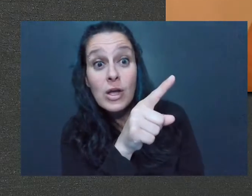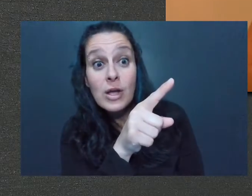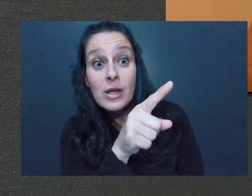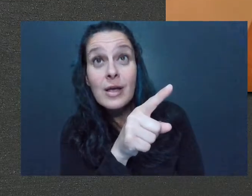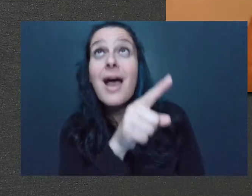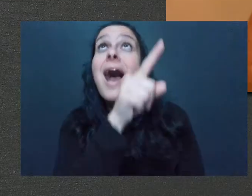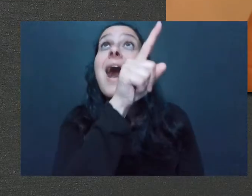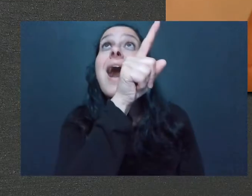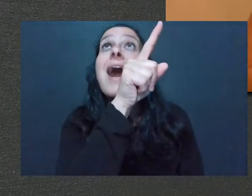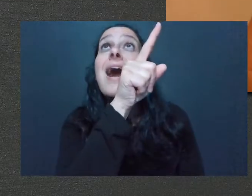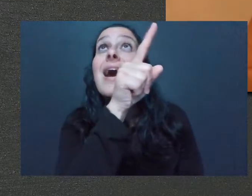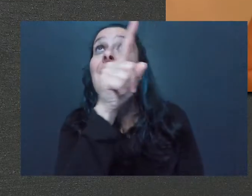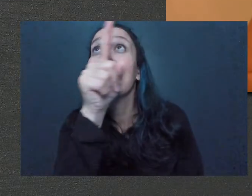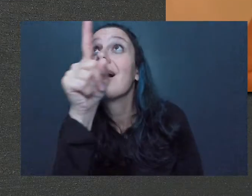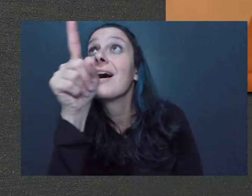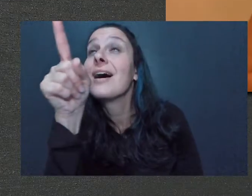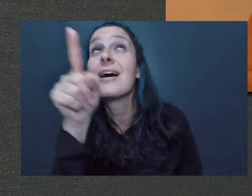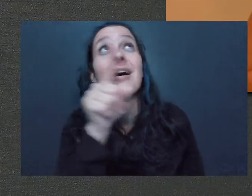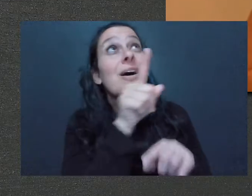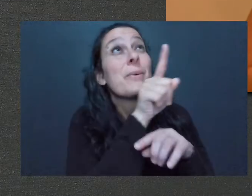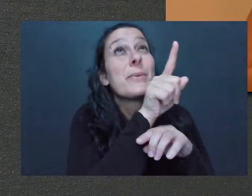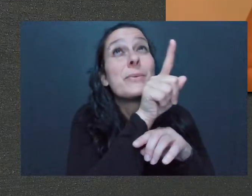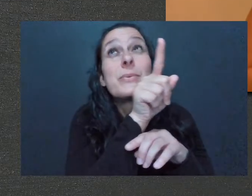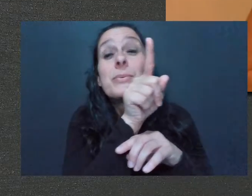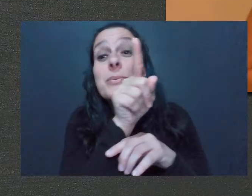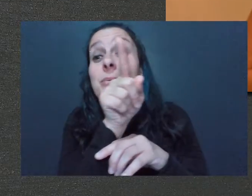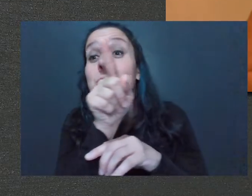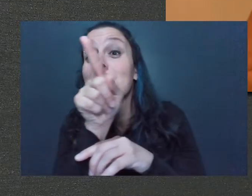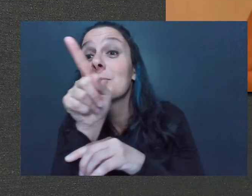Look, high soaring through the sky